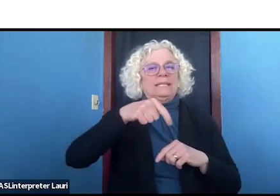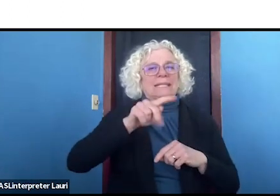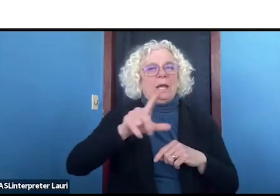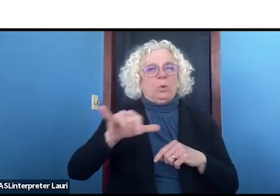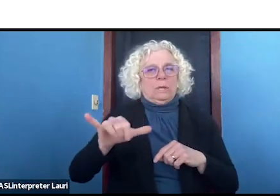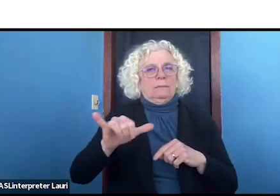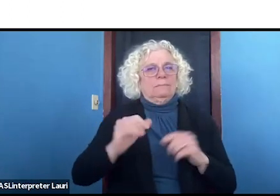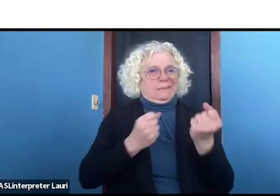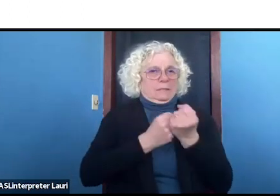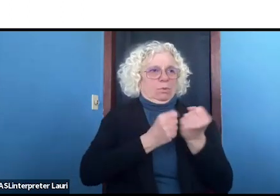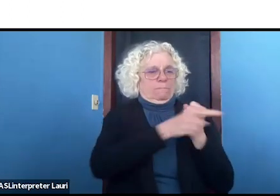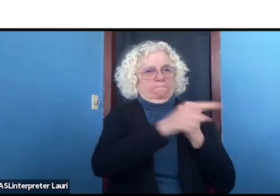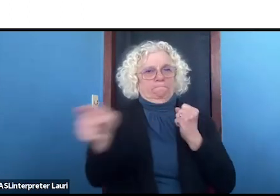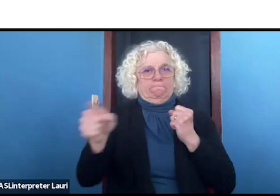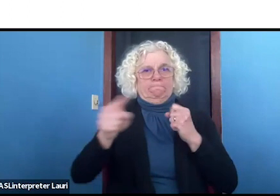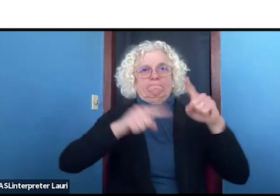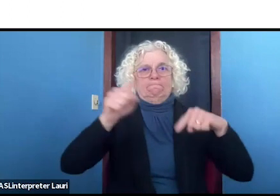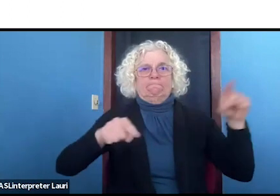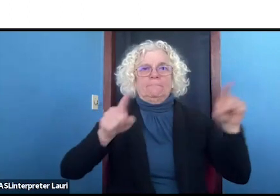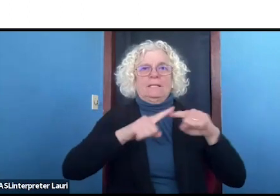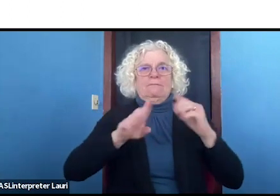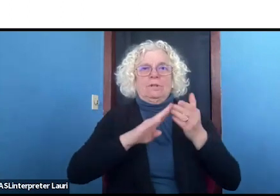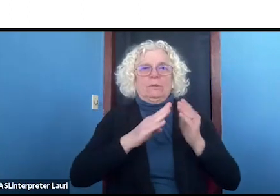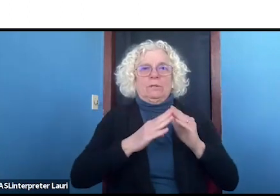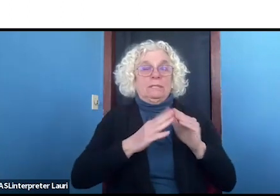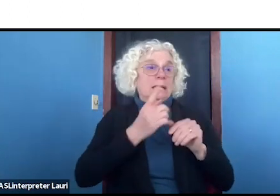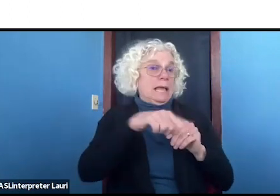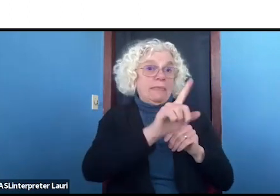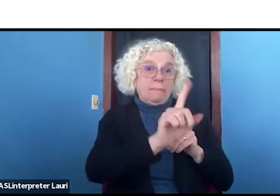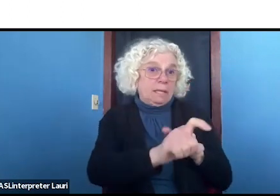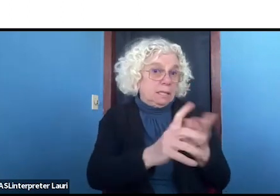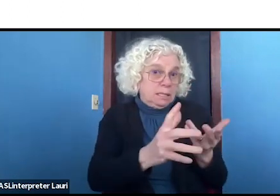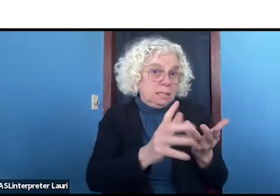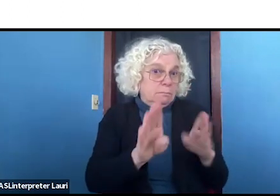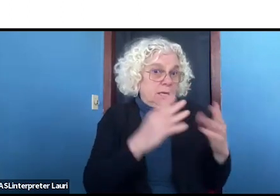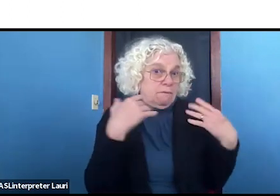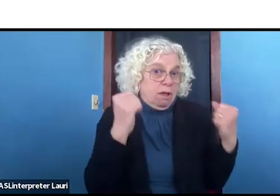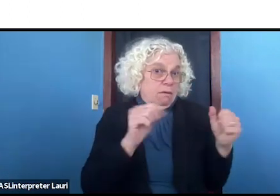diverse communities who may need behavioral health crisis support.